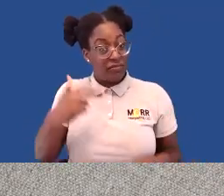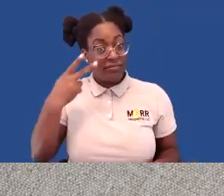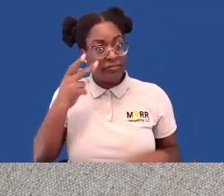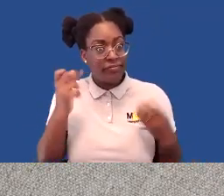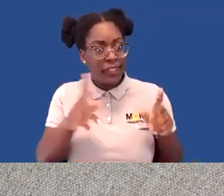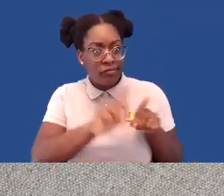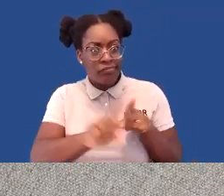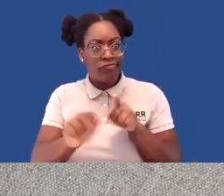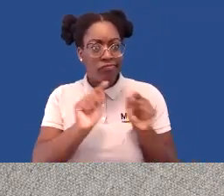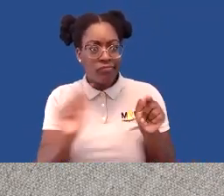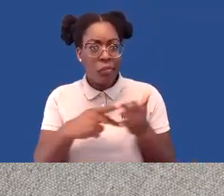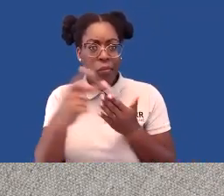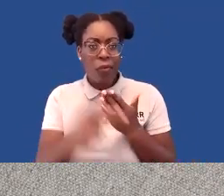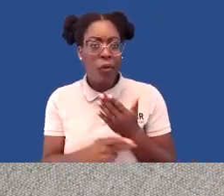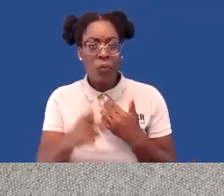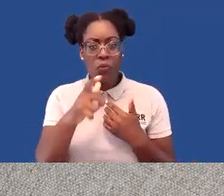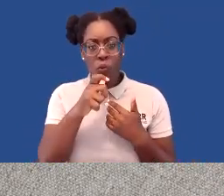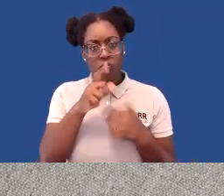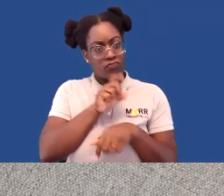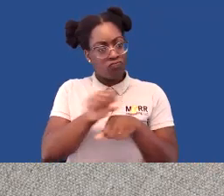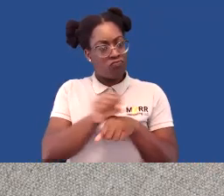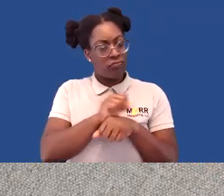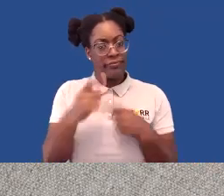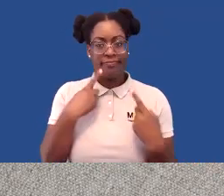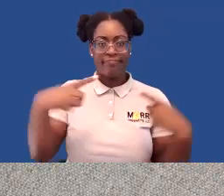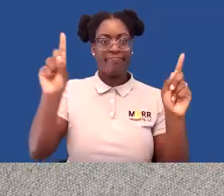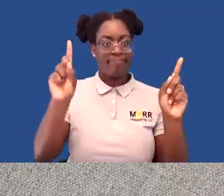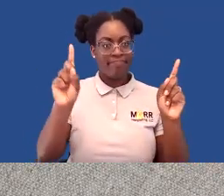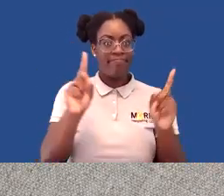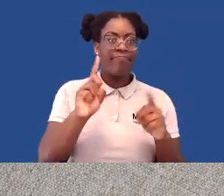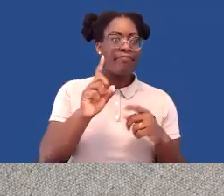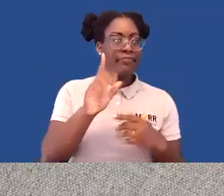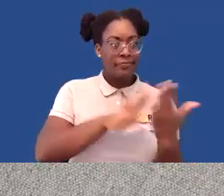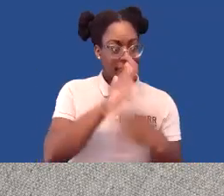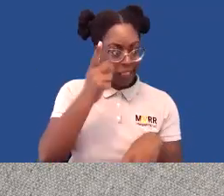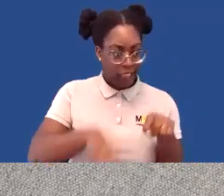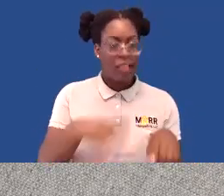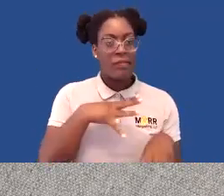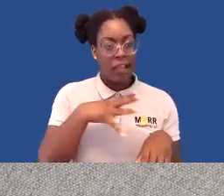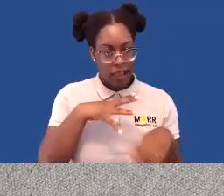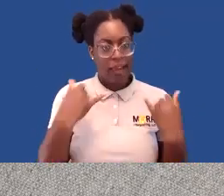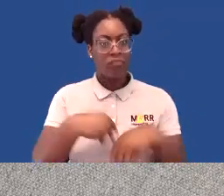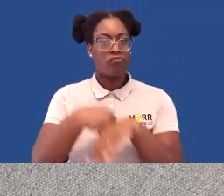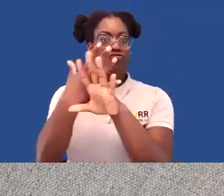Often you aren't recognized for that work. Whole departments have opportunities to have centers for teaching and learning